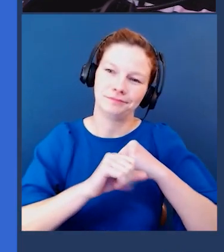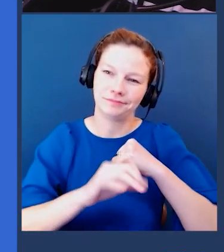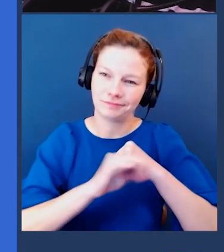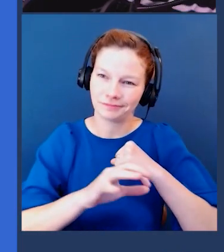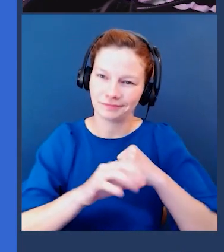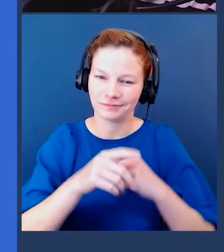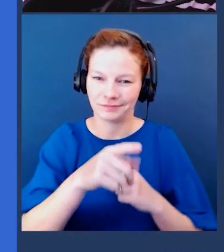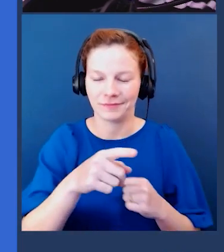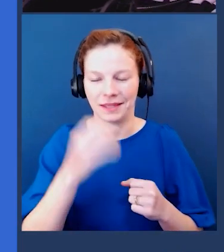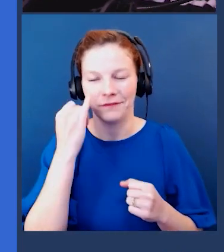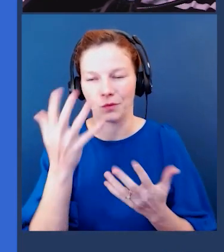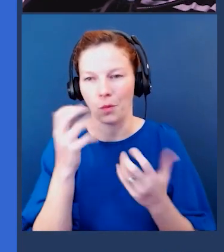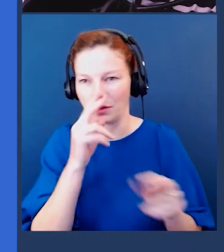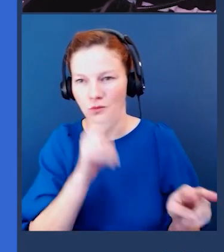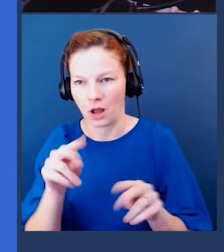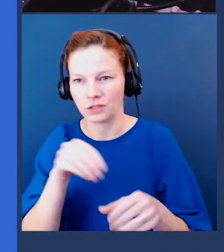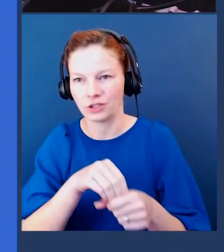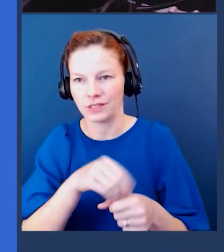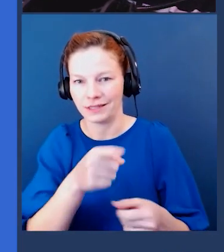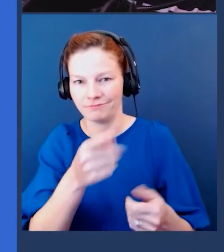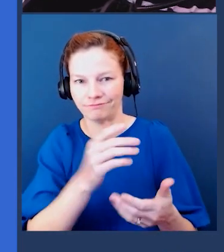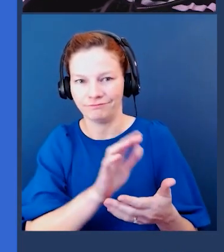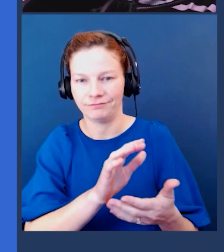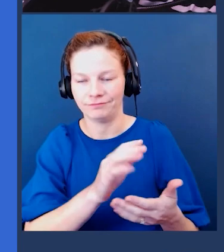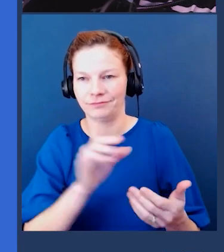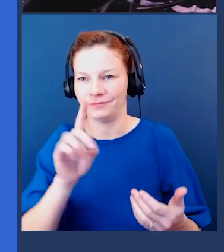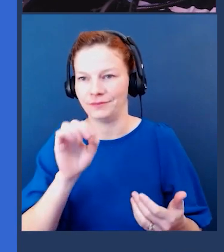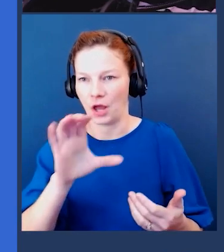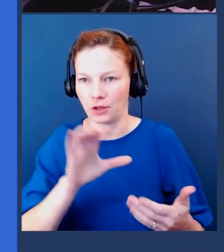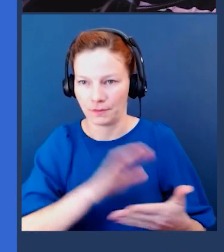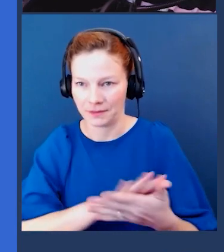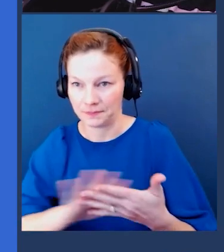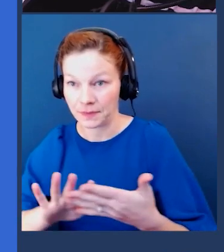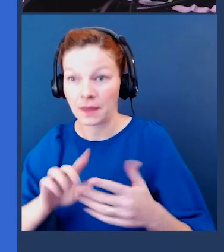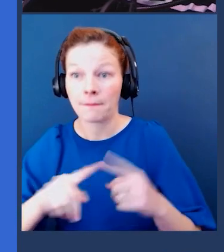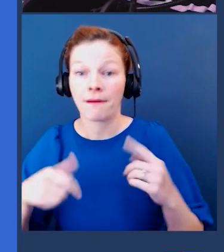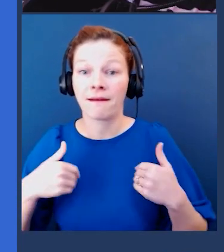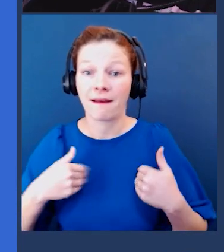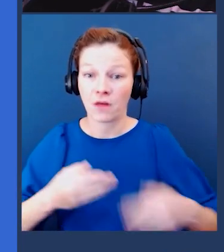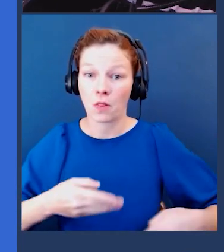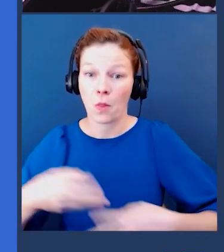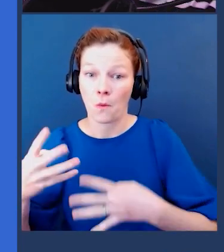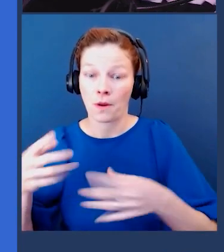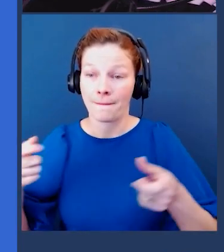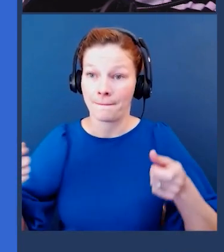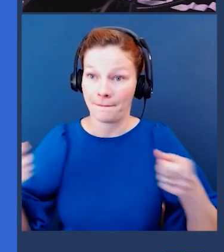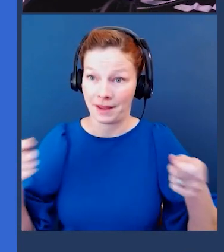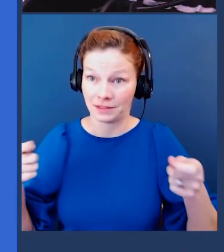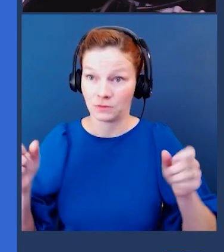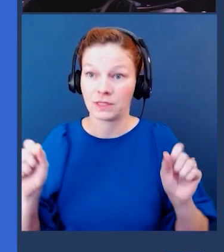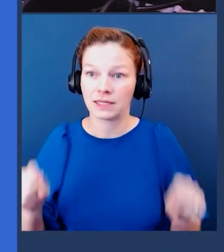but there is the typical kind of like loadout management, so the ability to have load out of equipment